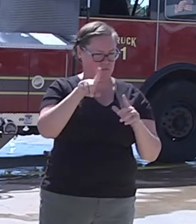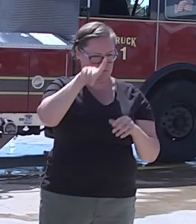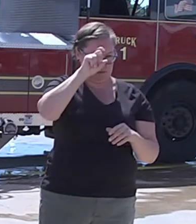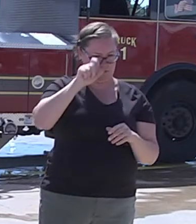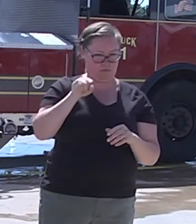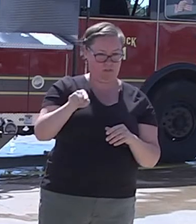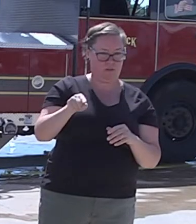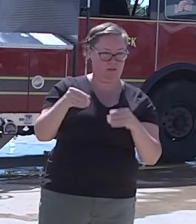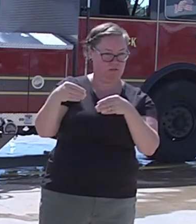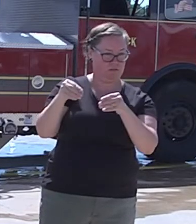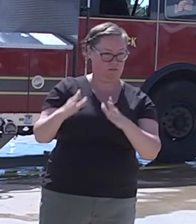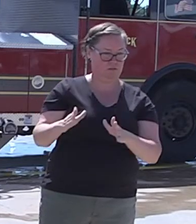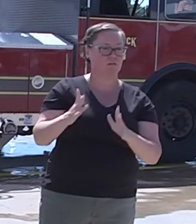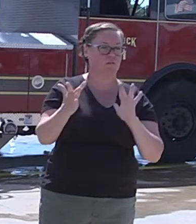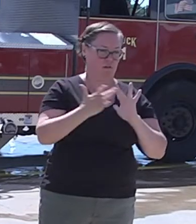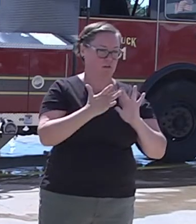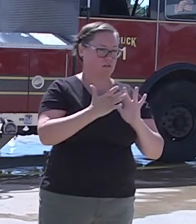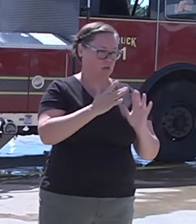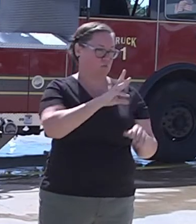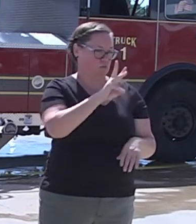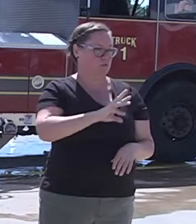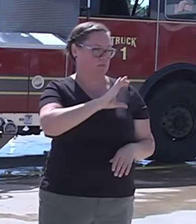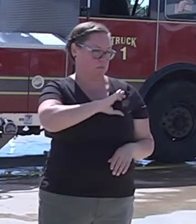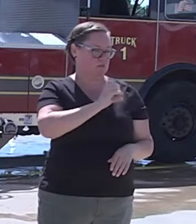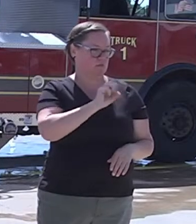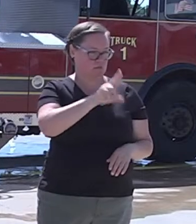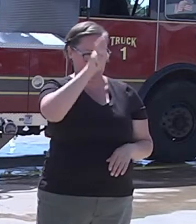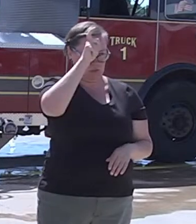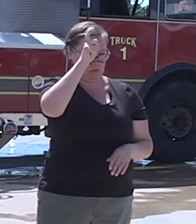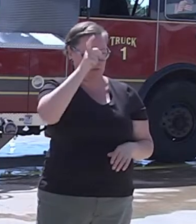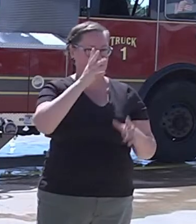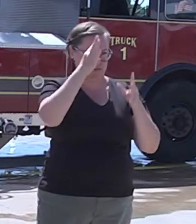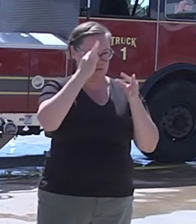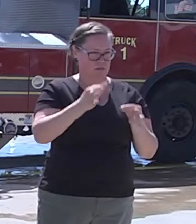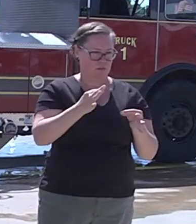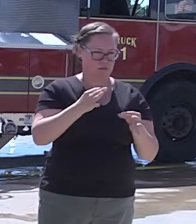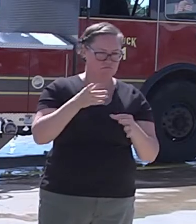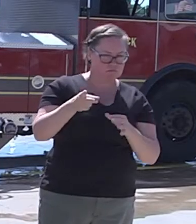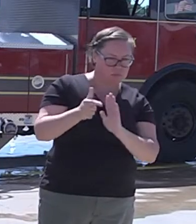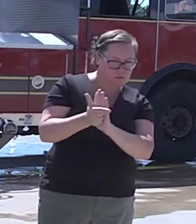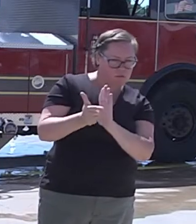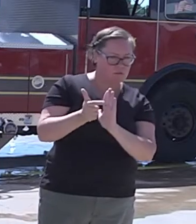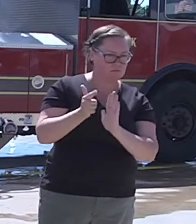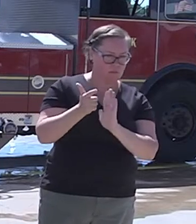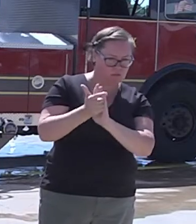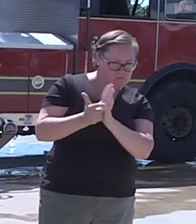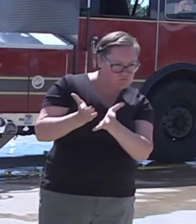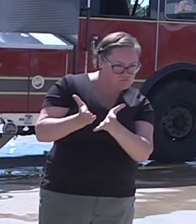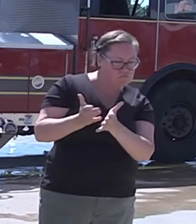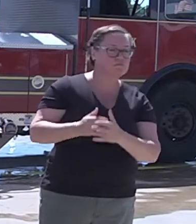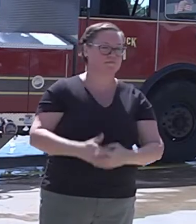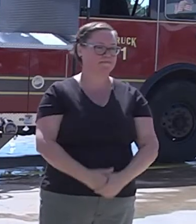or fire department to be able to determine and confirm if there are a legal stand or not